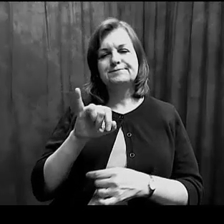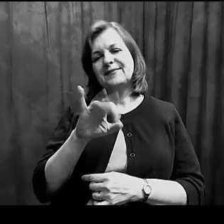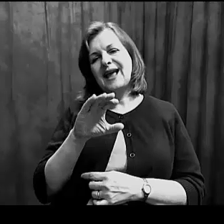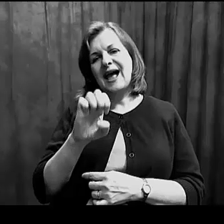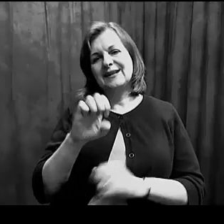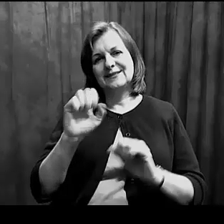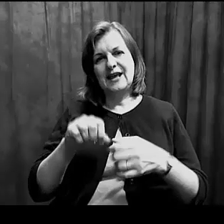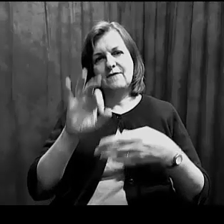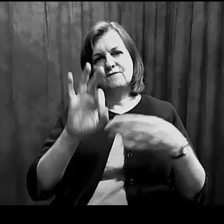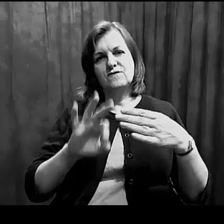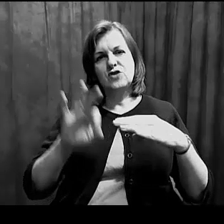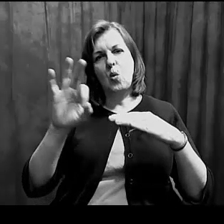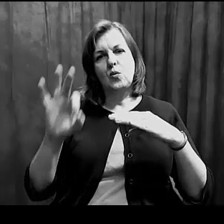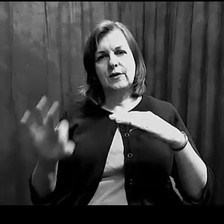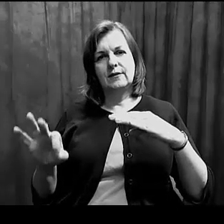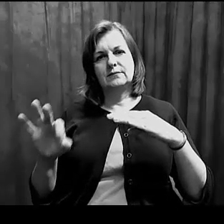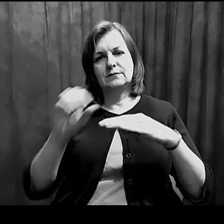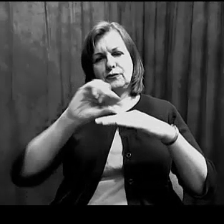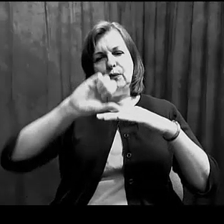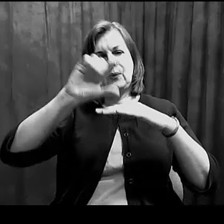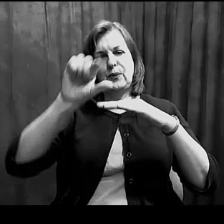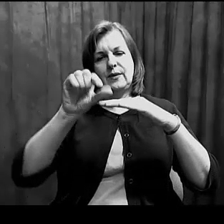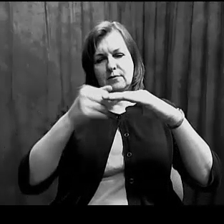when we look at the fact that ice floats